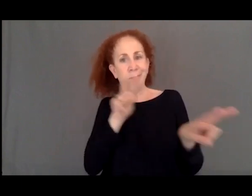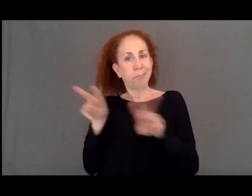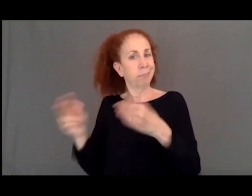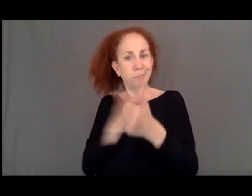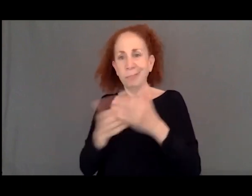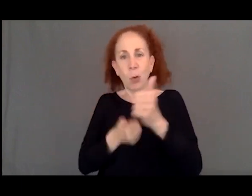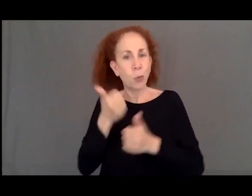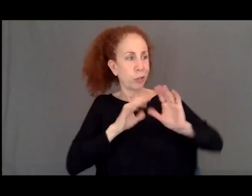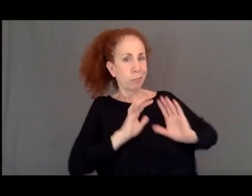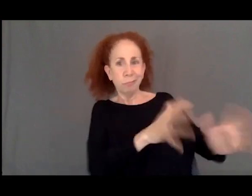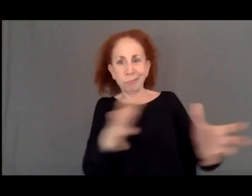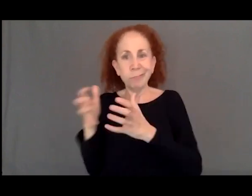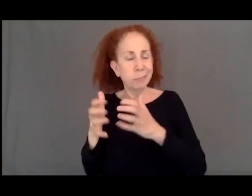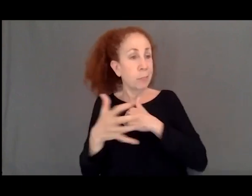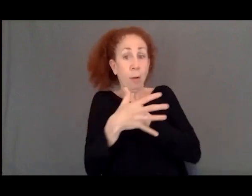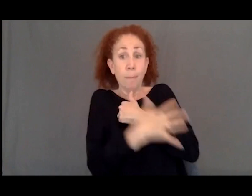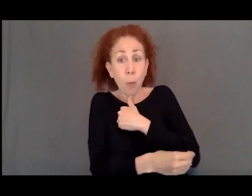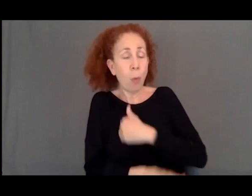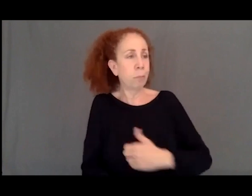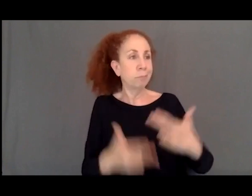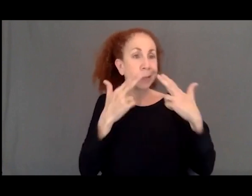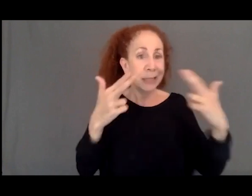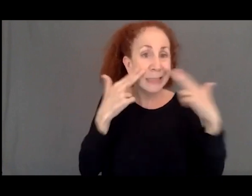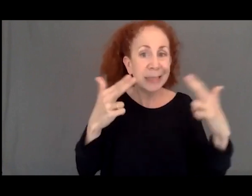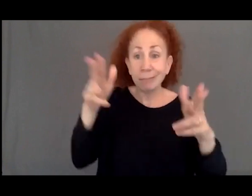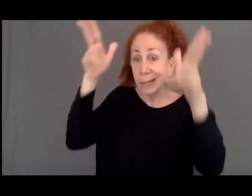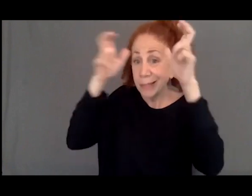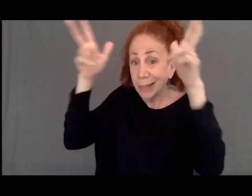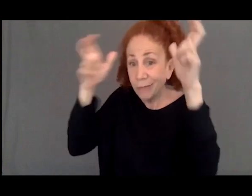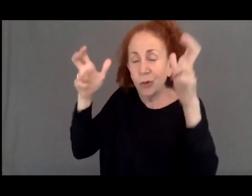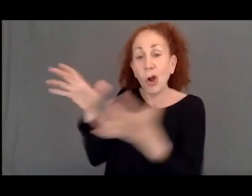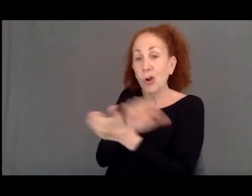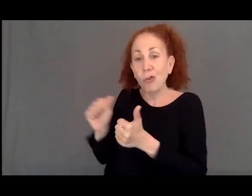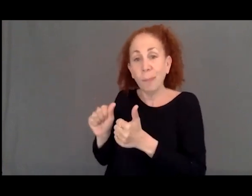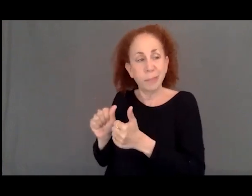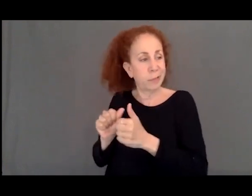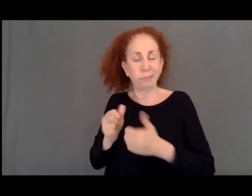herded into the roles of the poor, the innocent, the evil, or the corrupt.